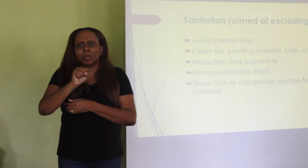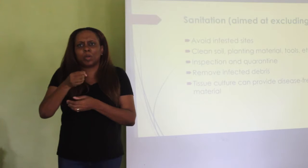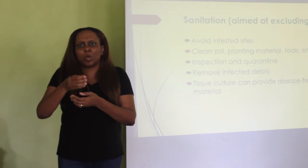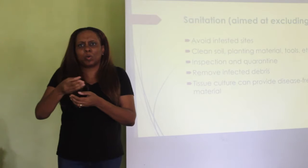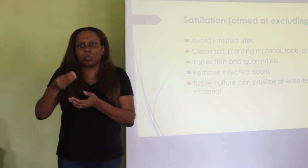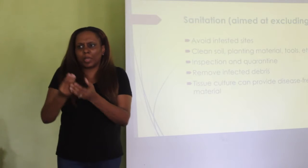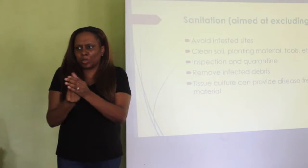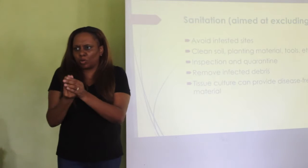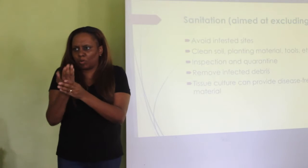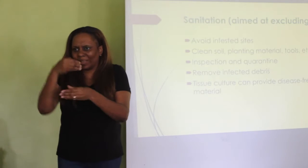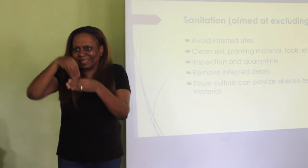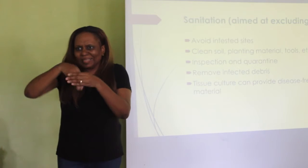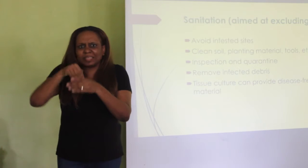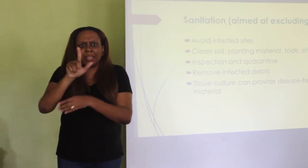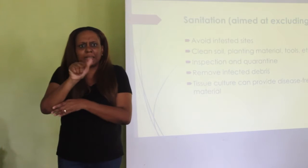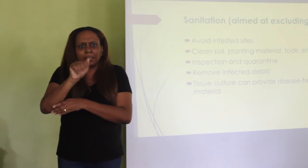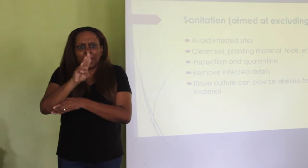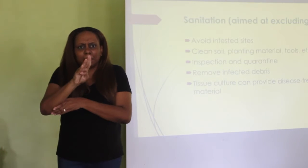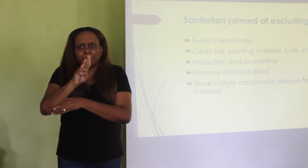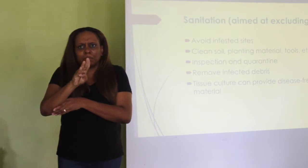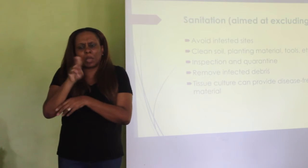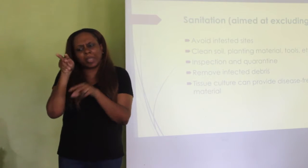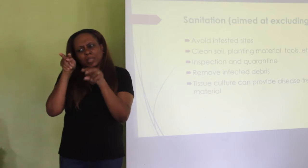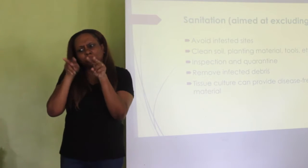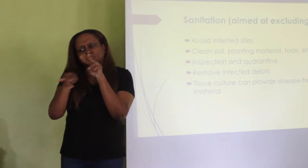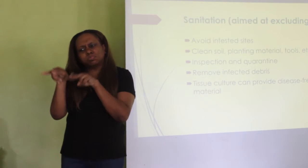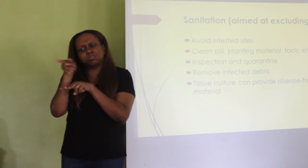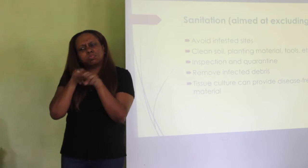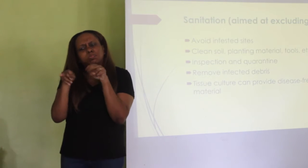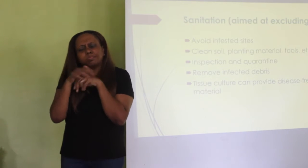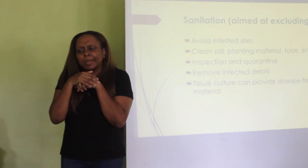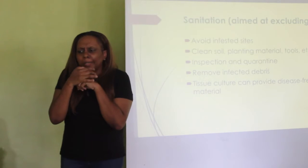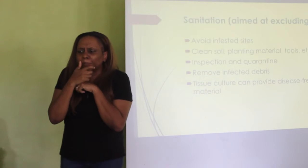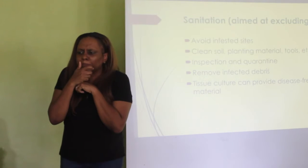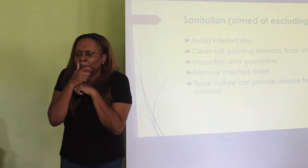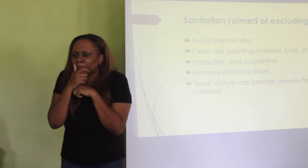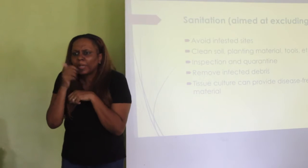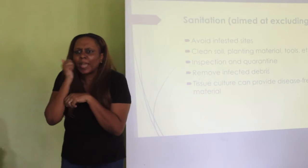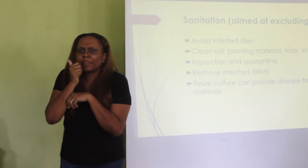the importance of it then after you have grown your plants that's another lesson down the road